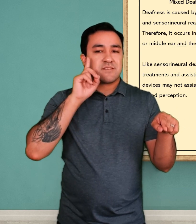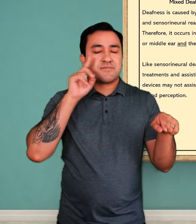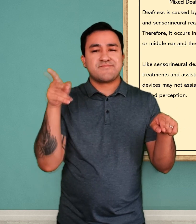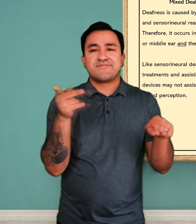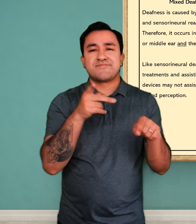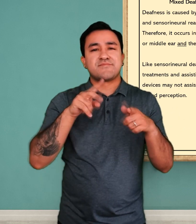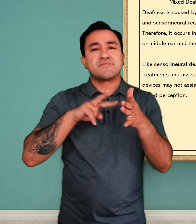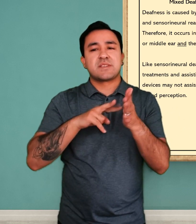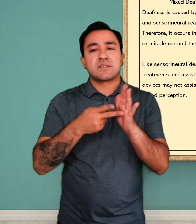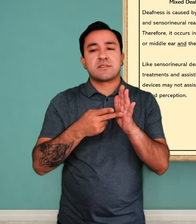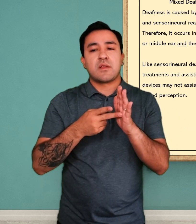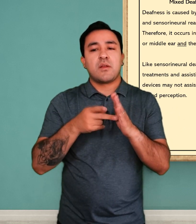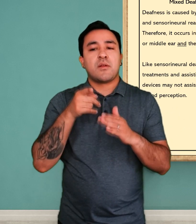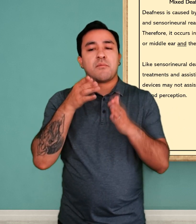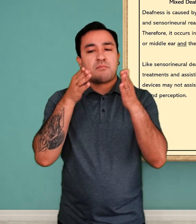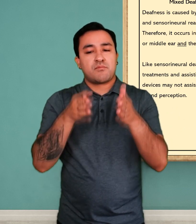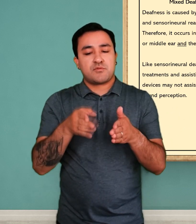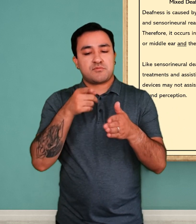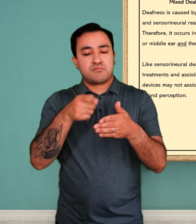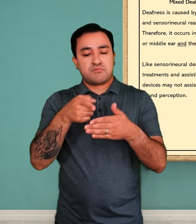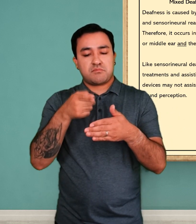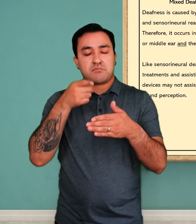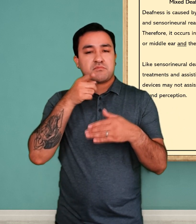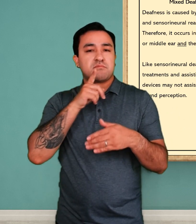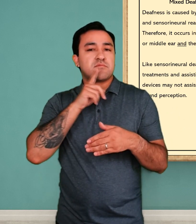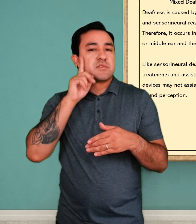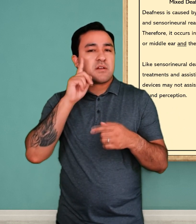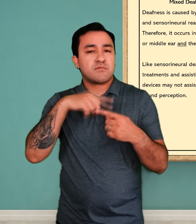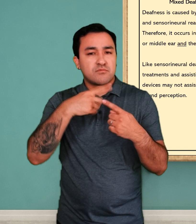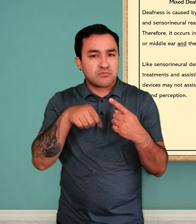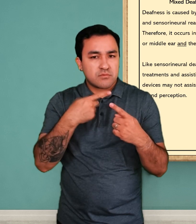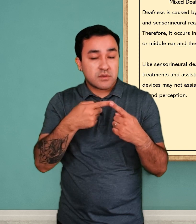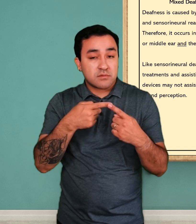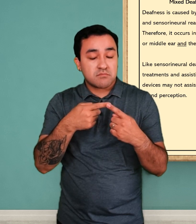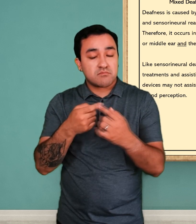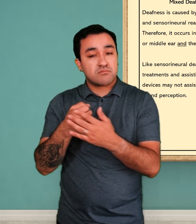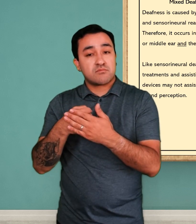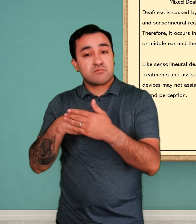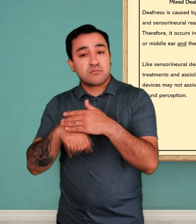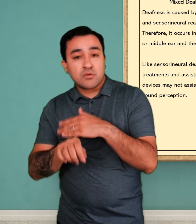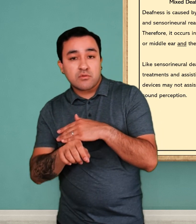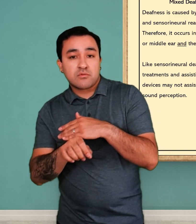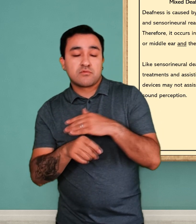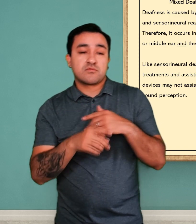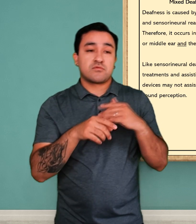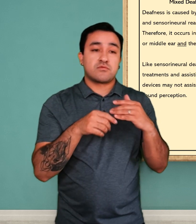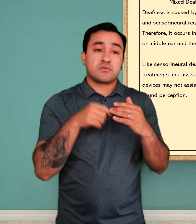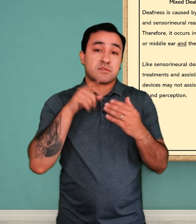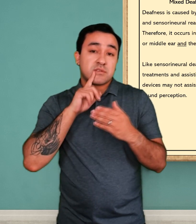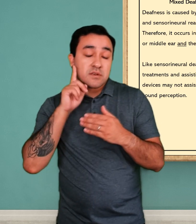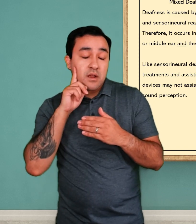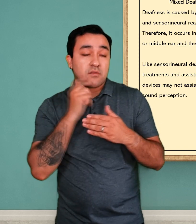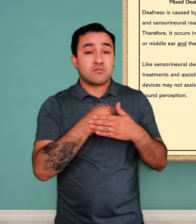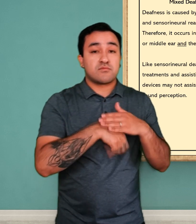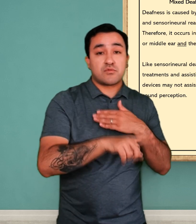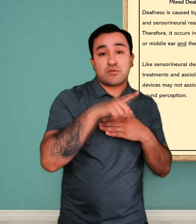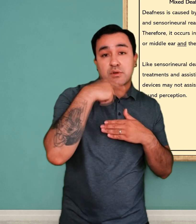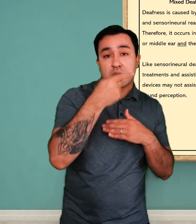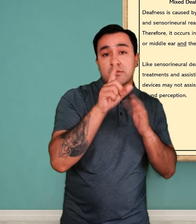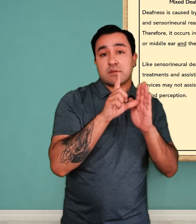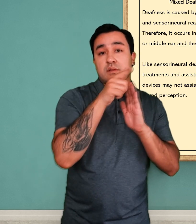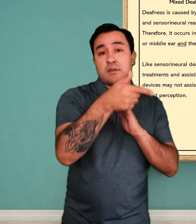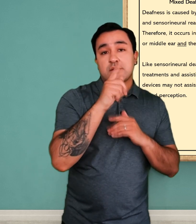This system focuses on when a person becomes deaf.